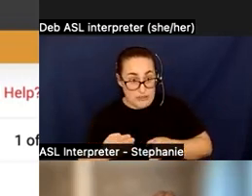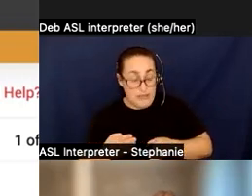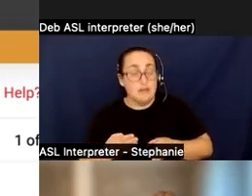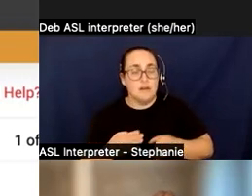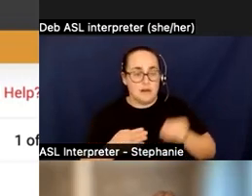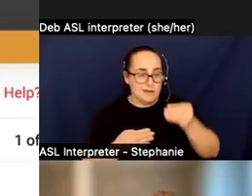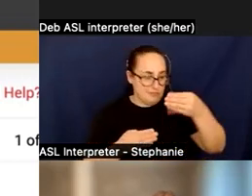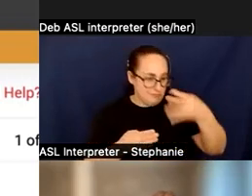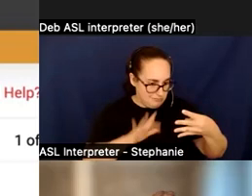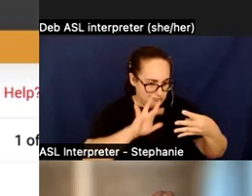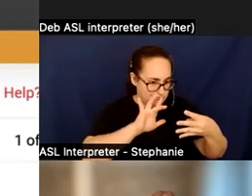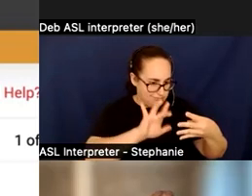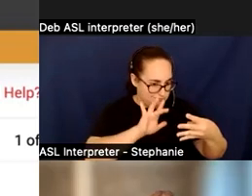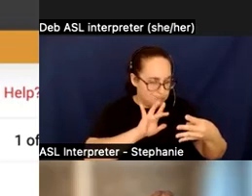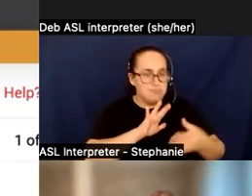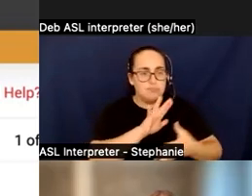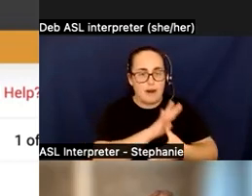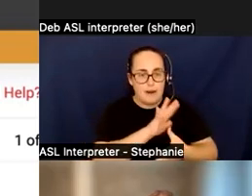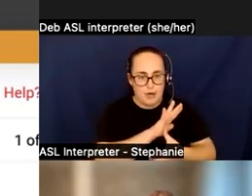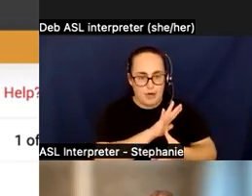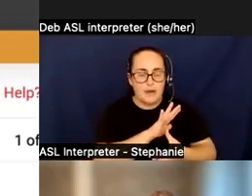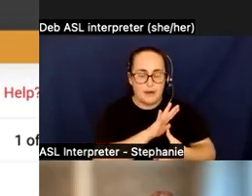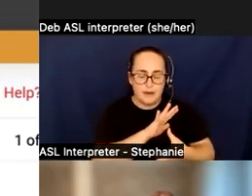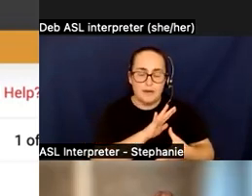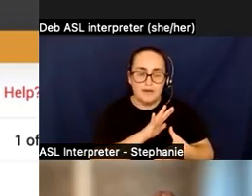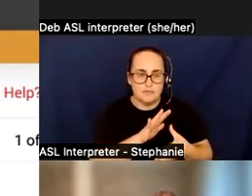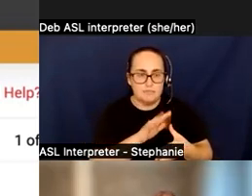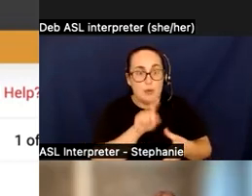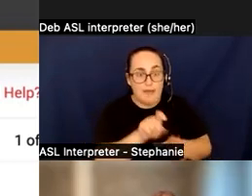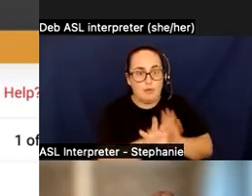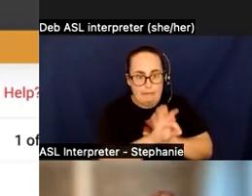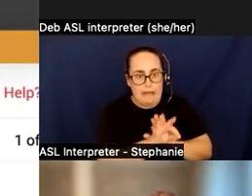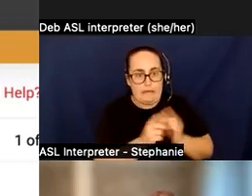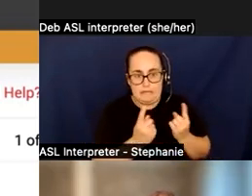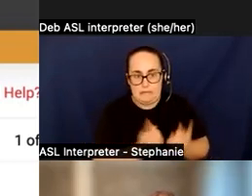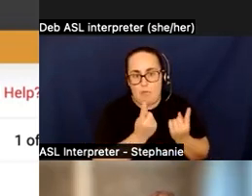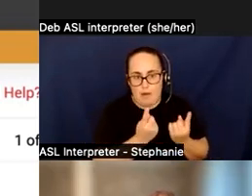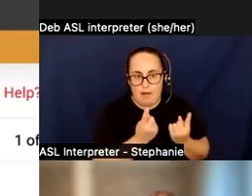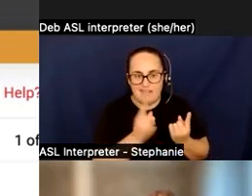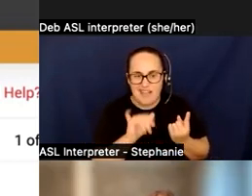but make sure you choose somebody in this field, they will be receiving all of the emails from us.